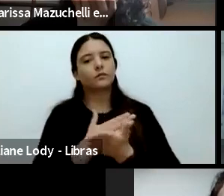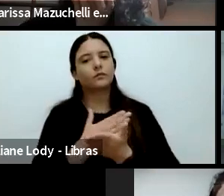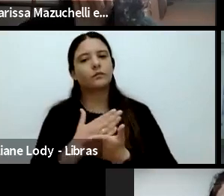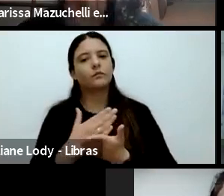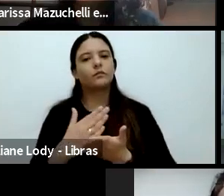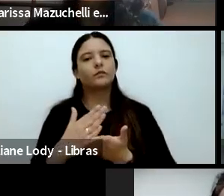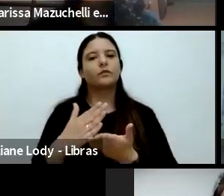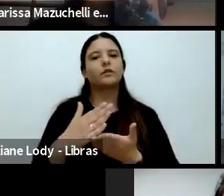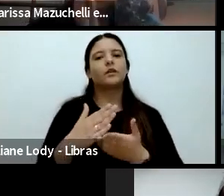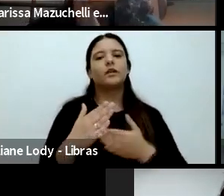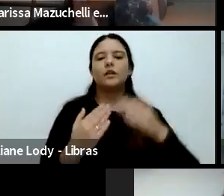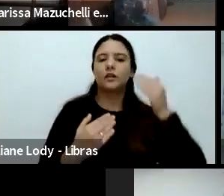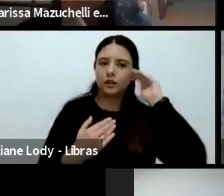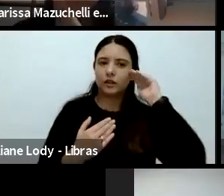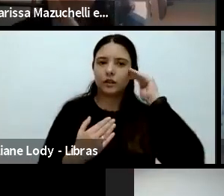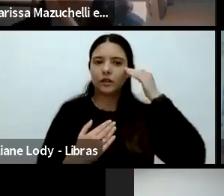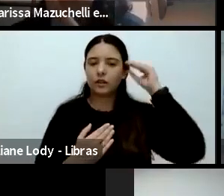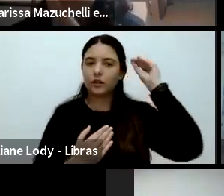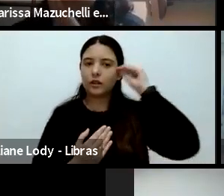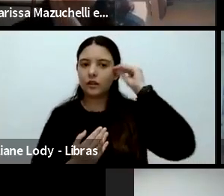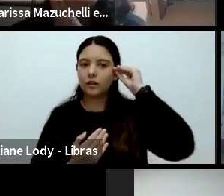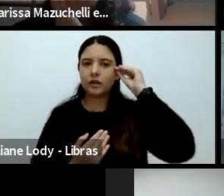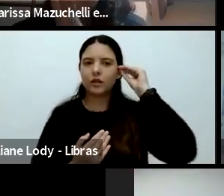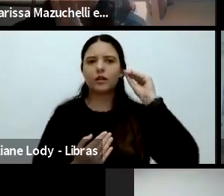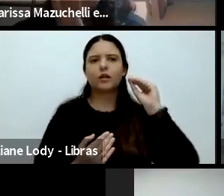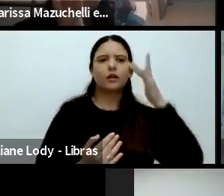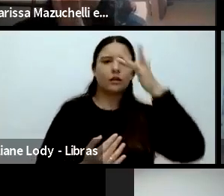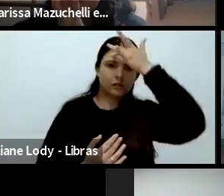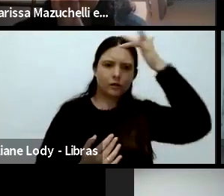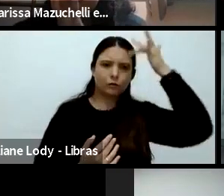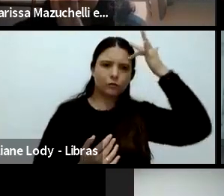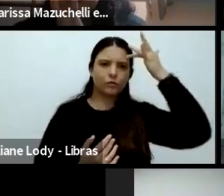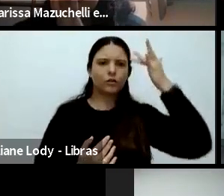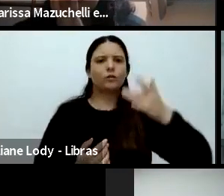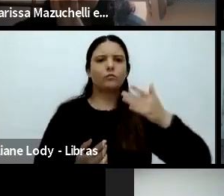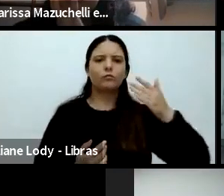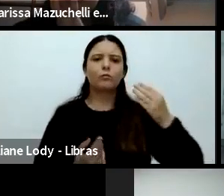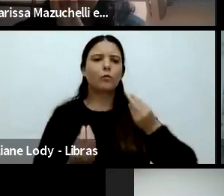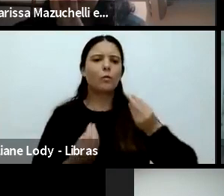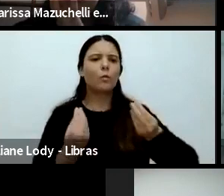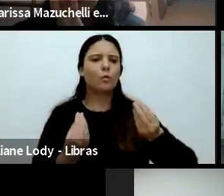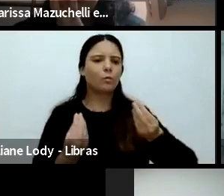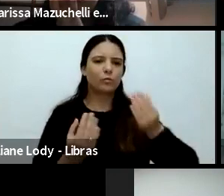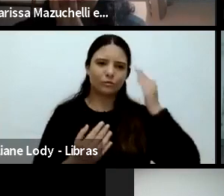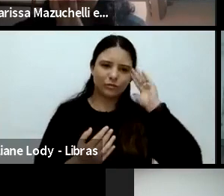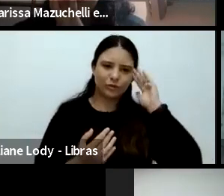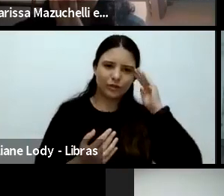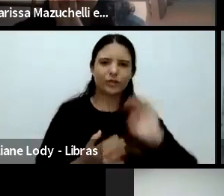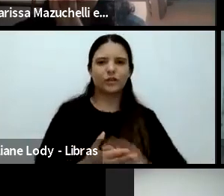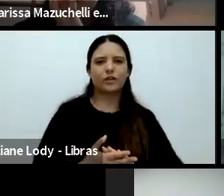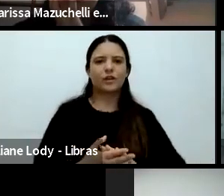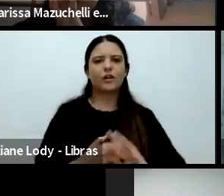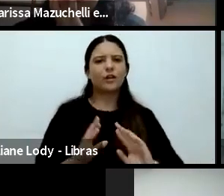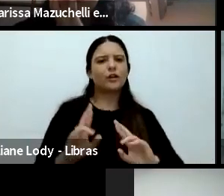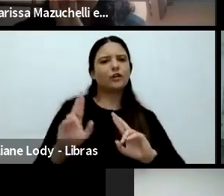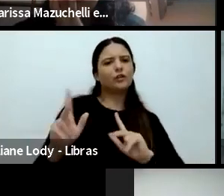I began trying to undermine I began trying to understand what I began trying to understand what mental health is. s and what being different is and what being different is